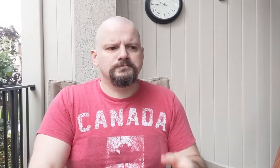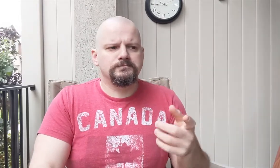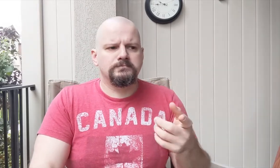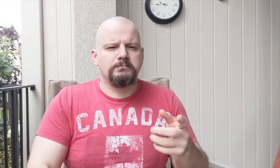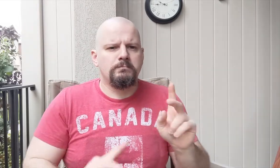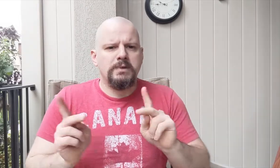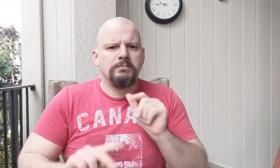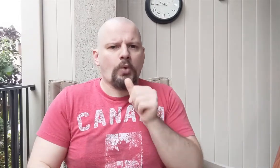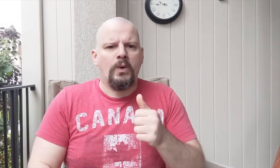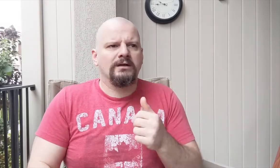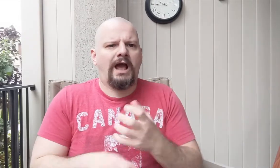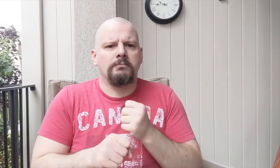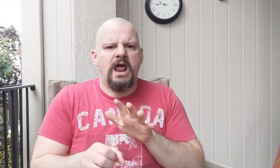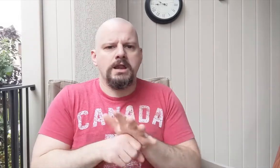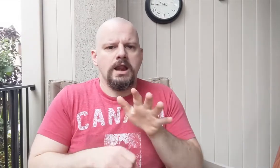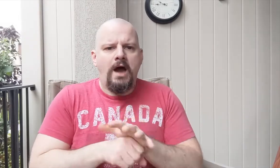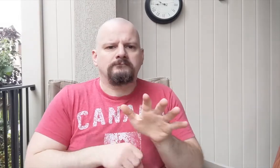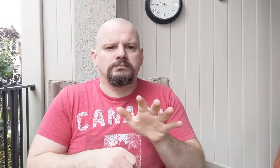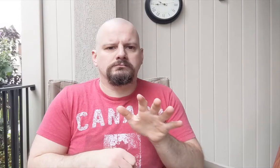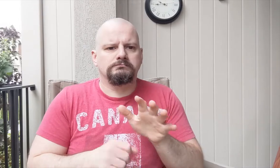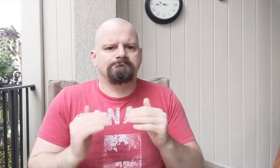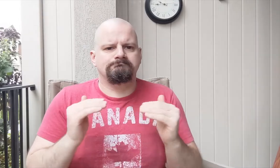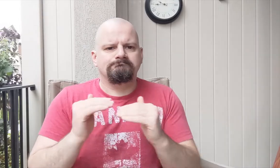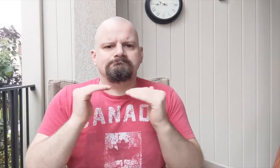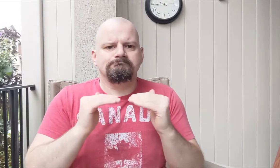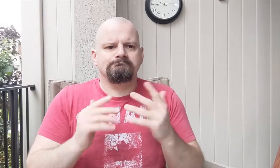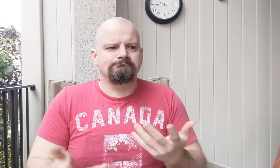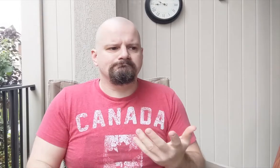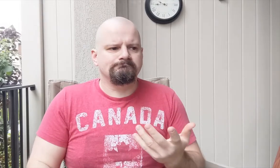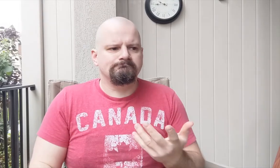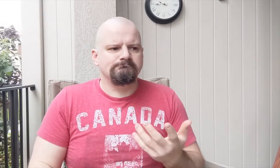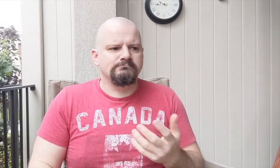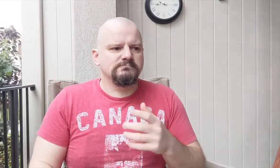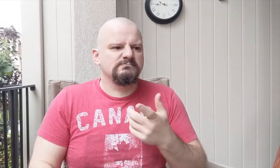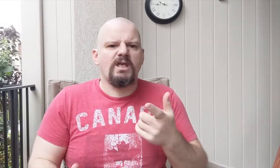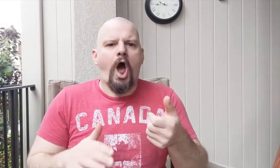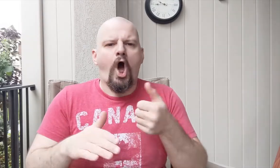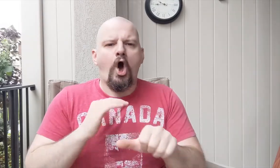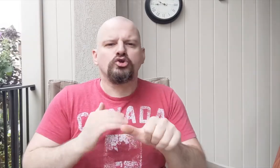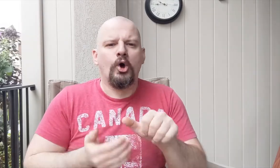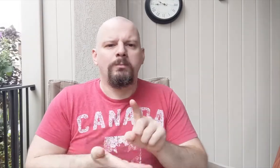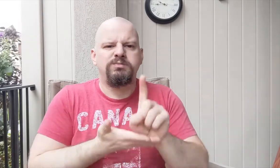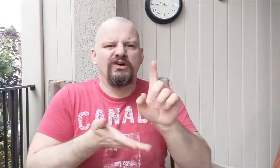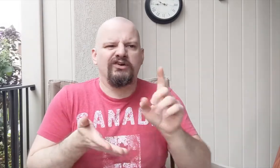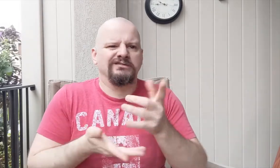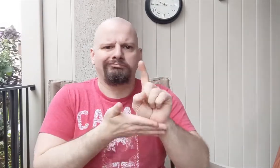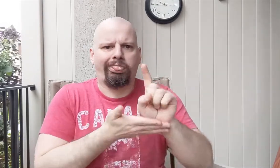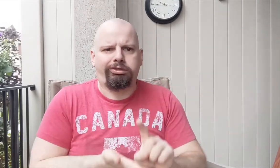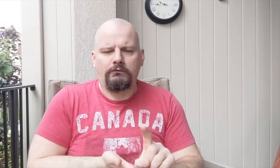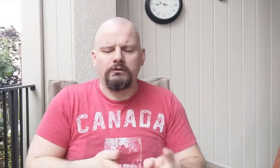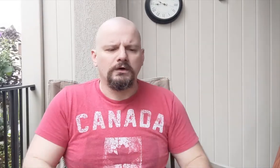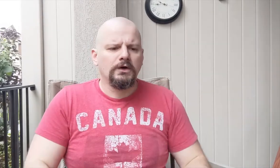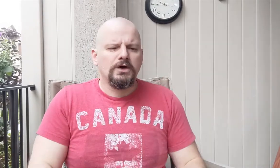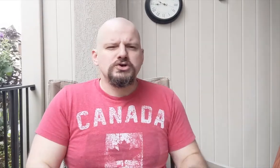People did not get enough justices. They were under-privileged.